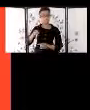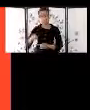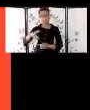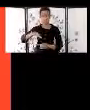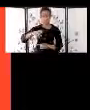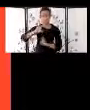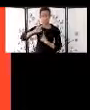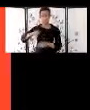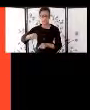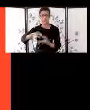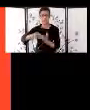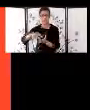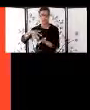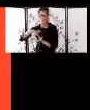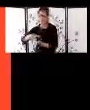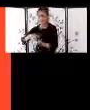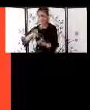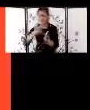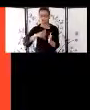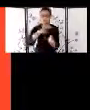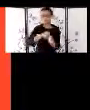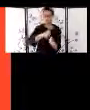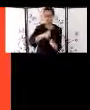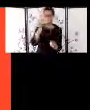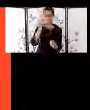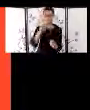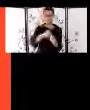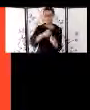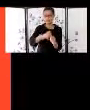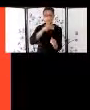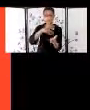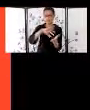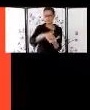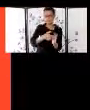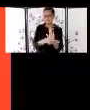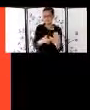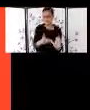Here are two examples that may help you understand how assessors will be encouraged to evaluate